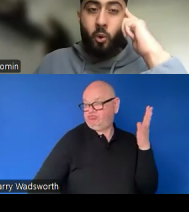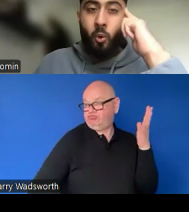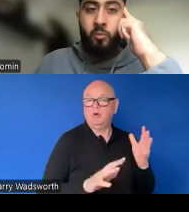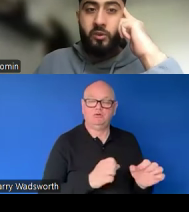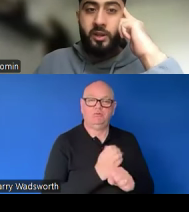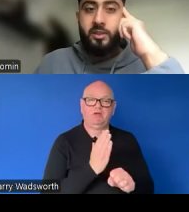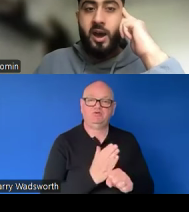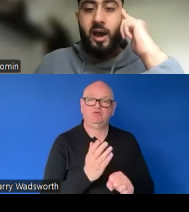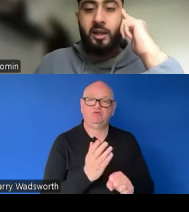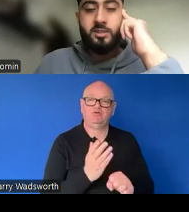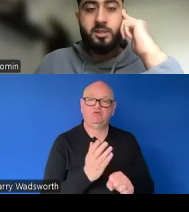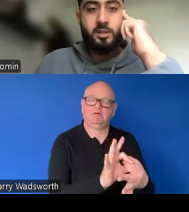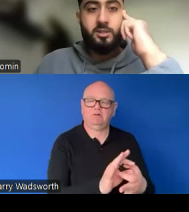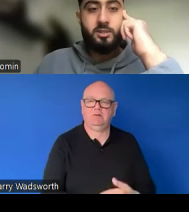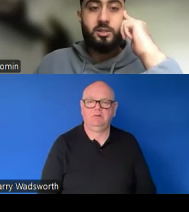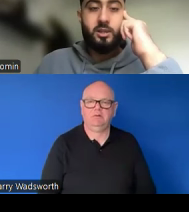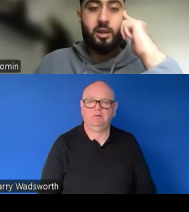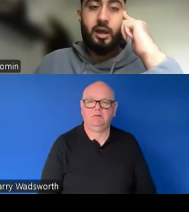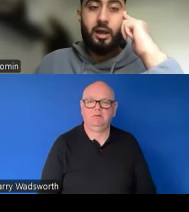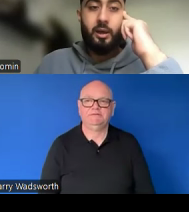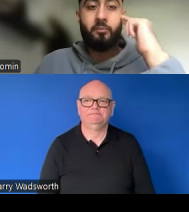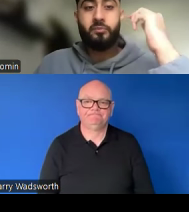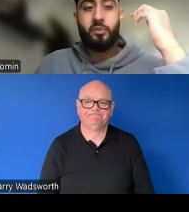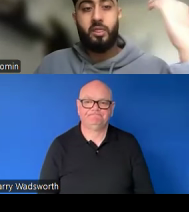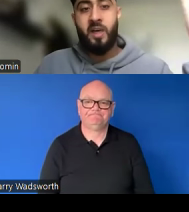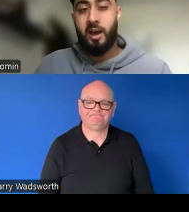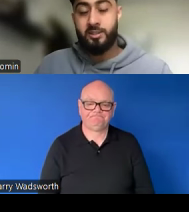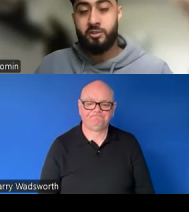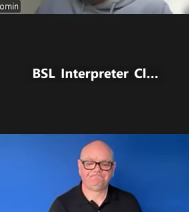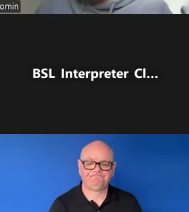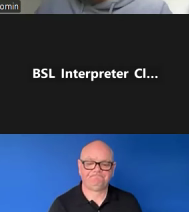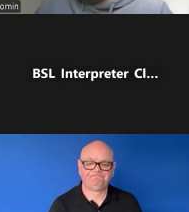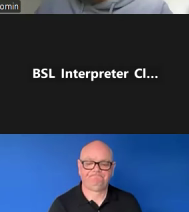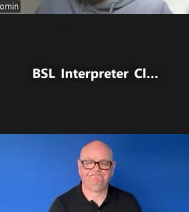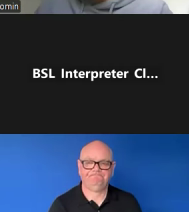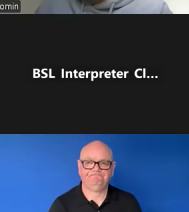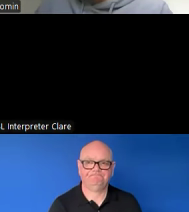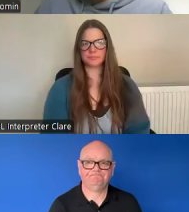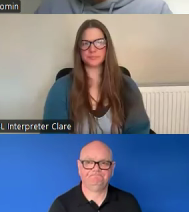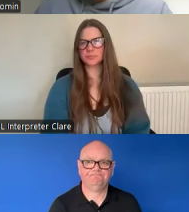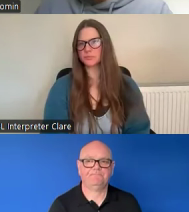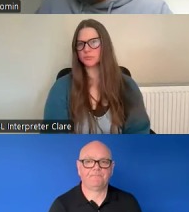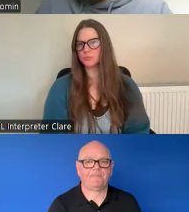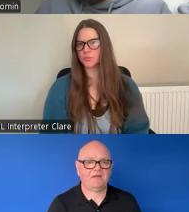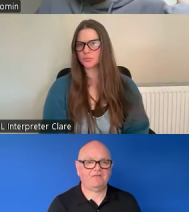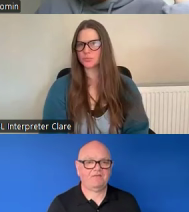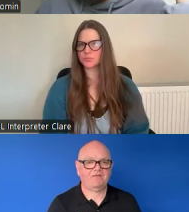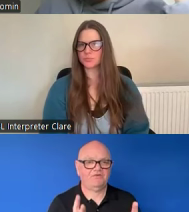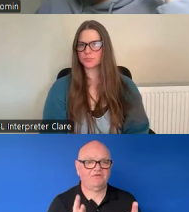Hopefully that answers that Ad Grants question that we got asked at the start.